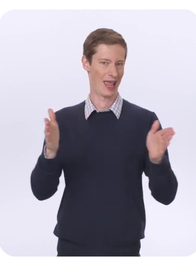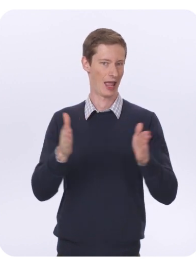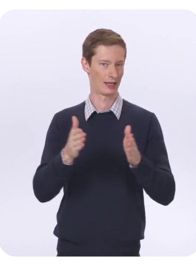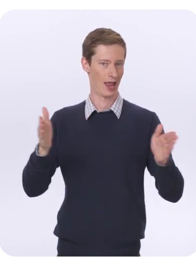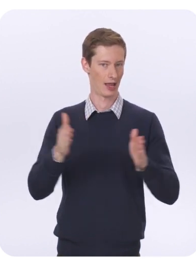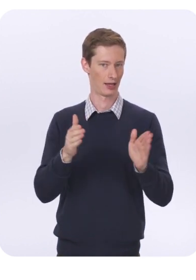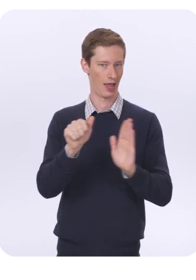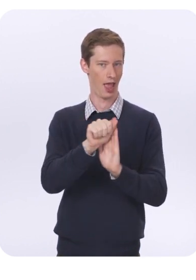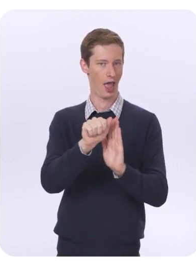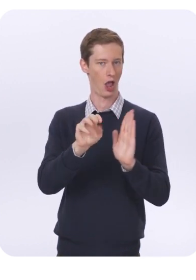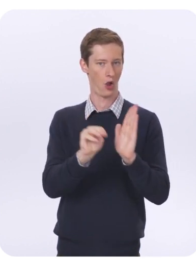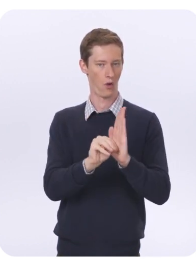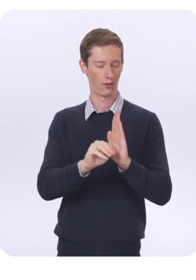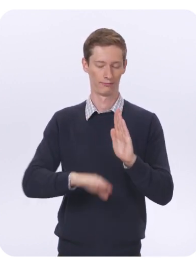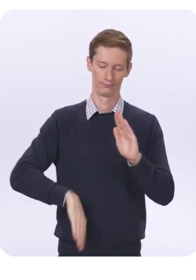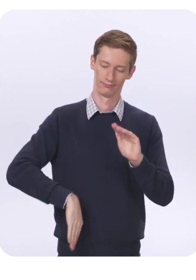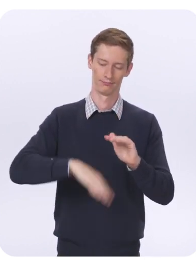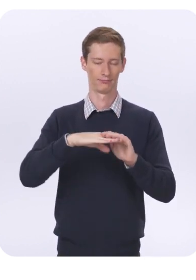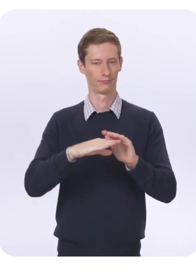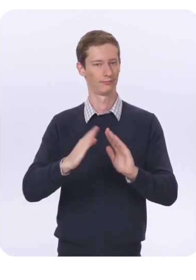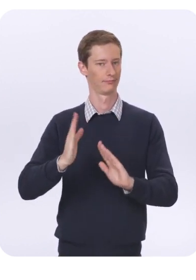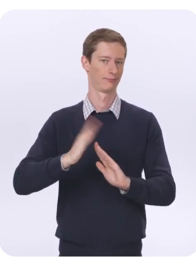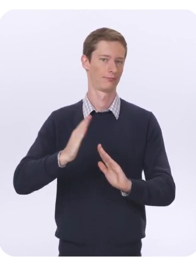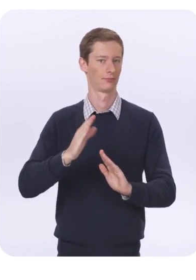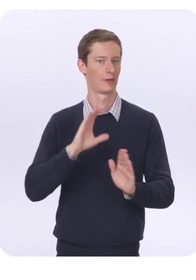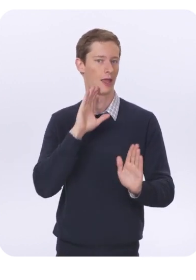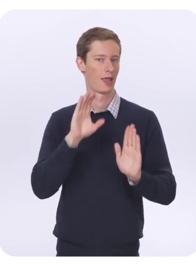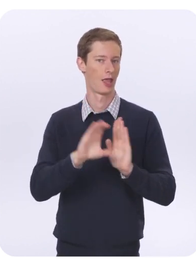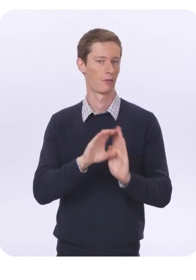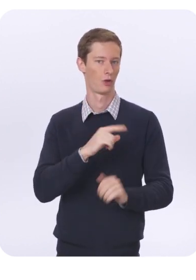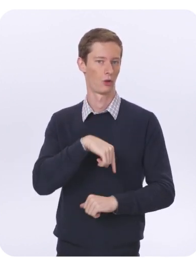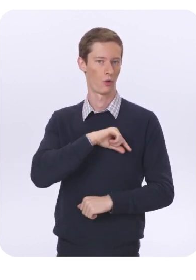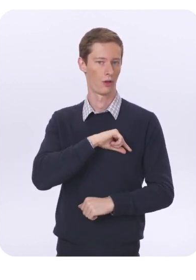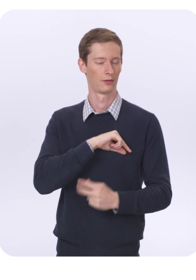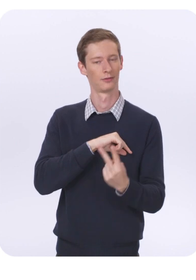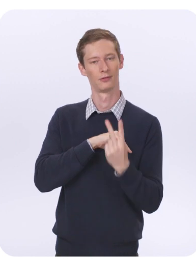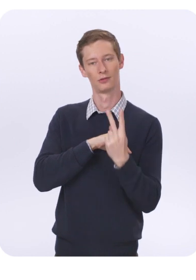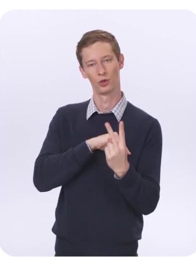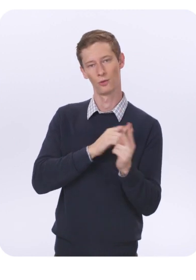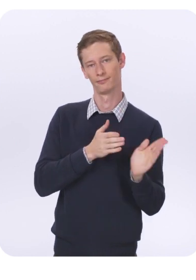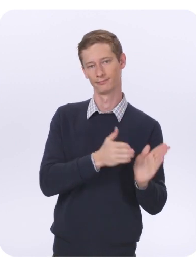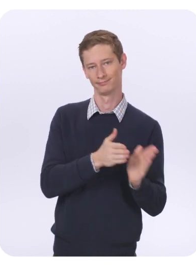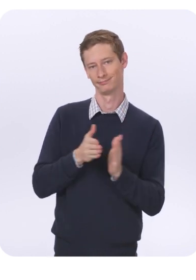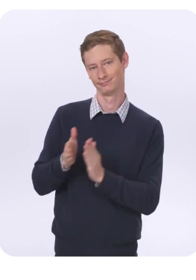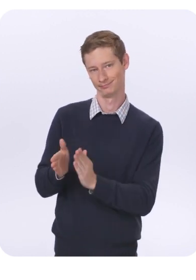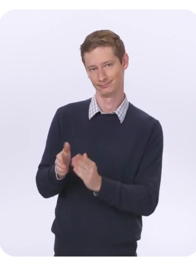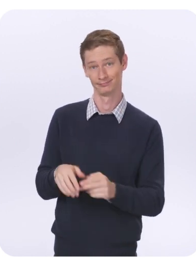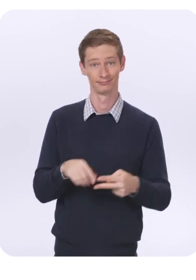This technique can be used in one of two ways. One way is through the usage of the Meta Quest Super Resolution,